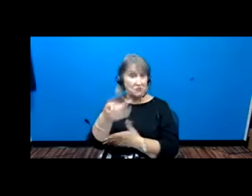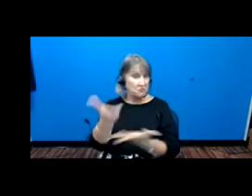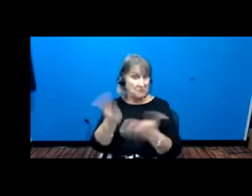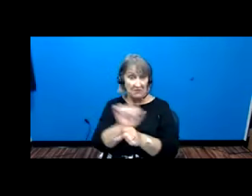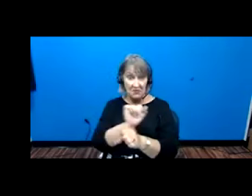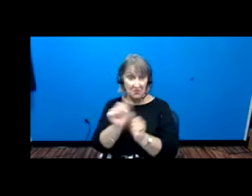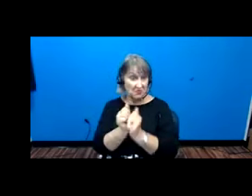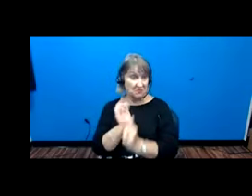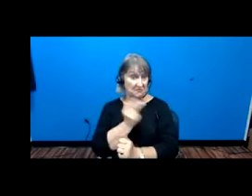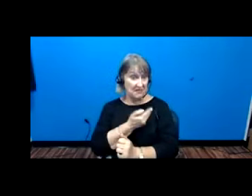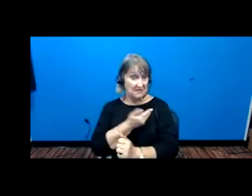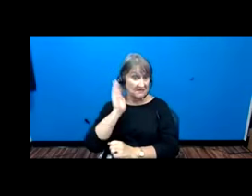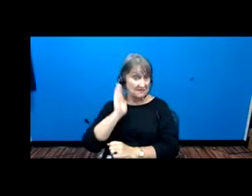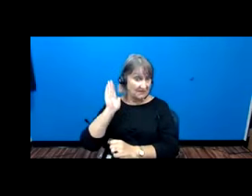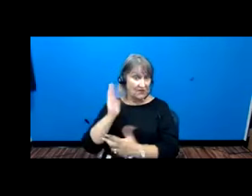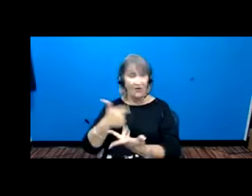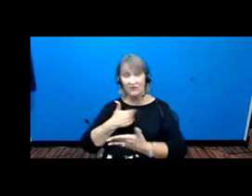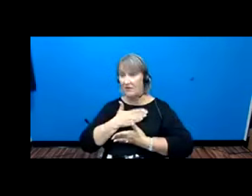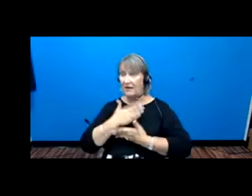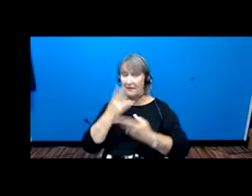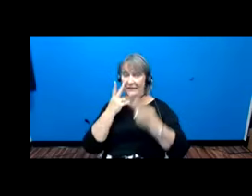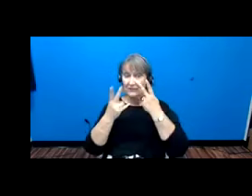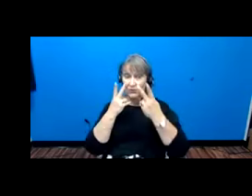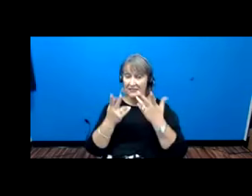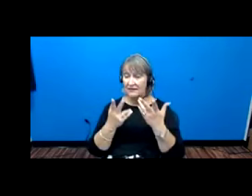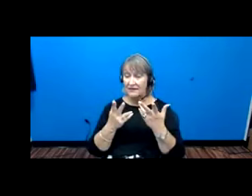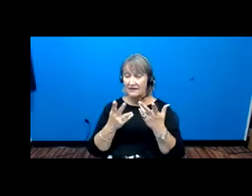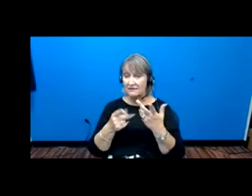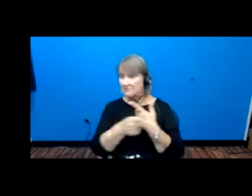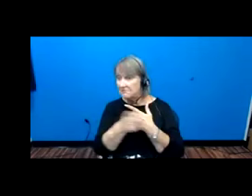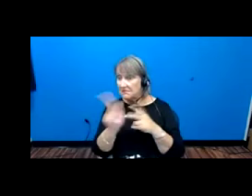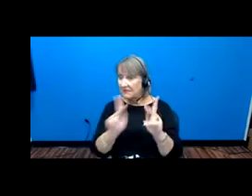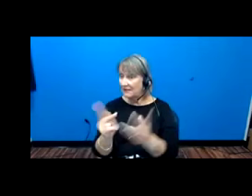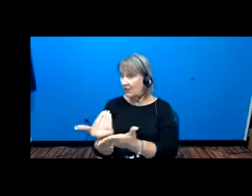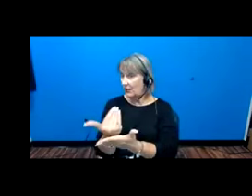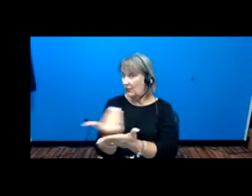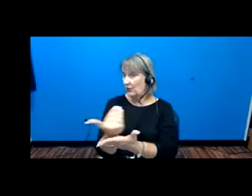and I'm so glad to see so many folks that are new to the conversation.